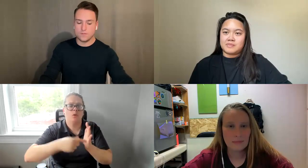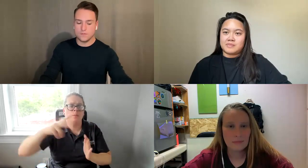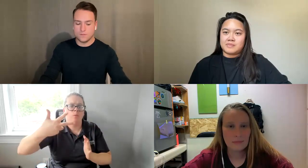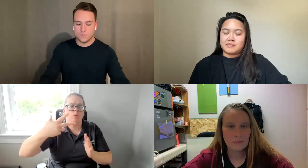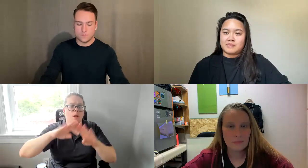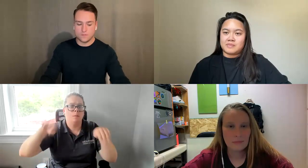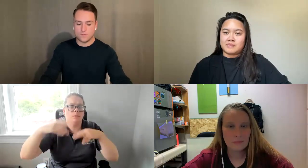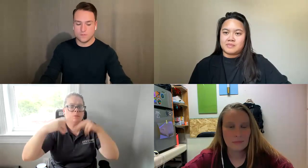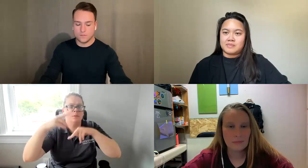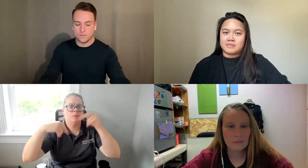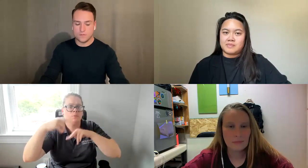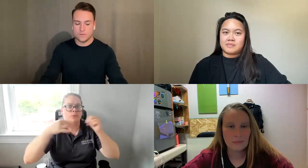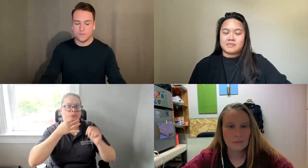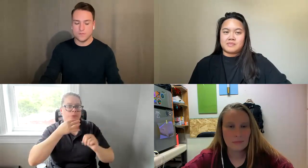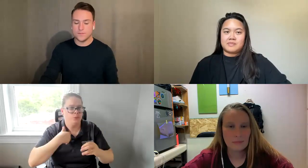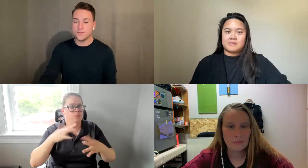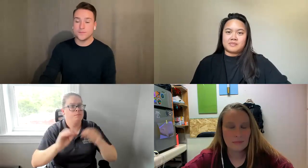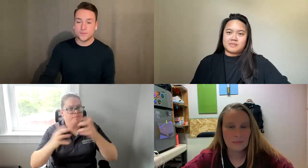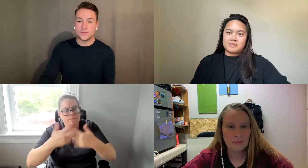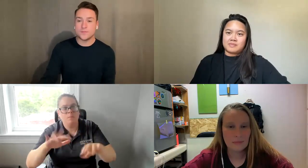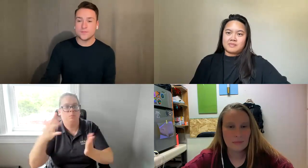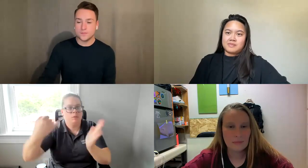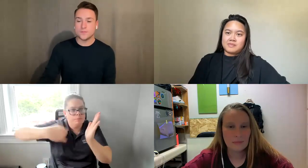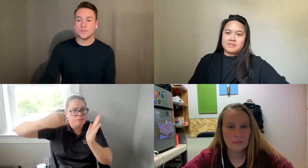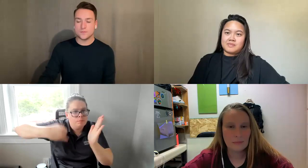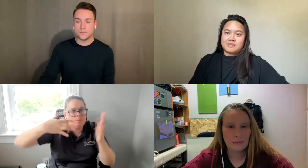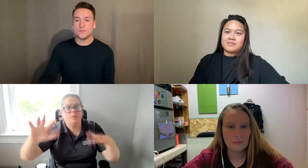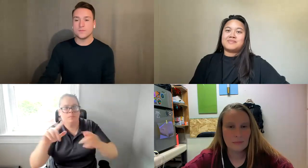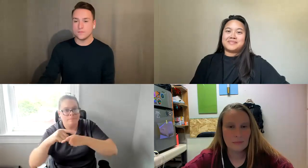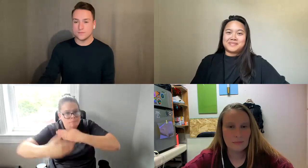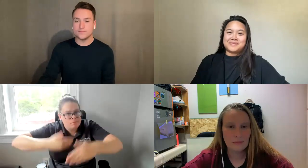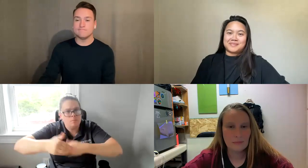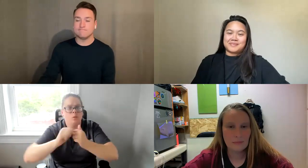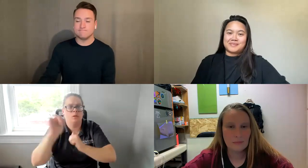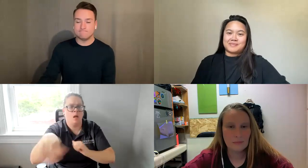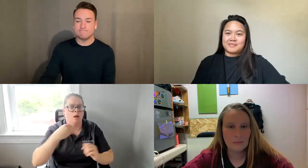For the Lost River Vacations we are starting to build a third house soon so we are getting